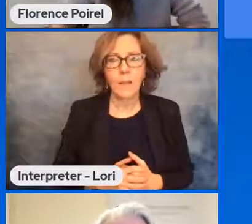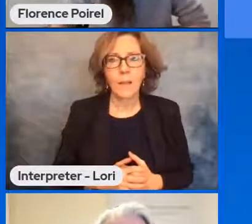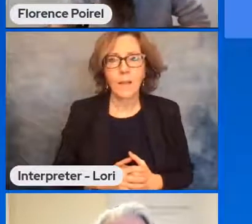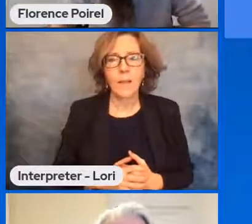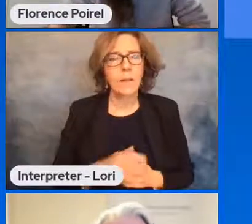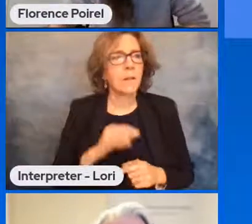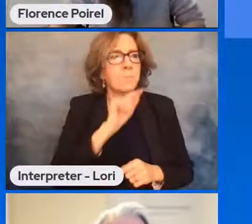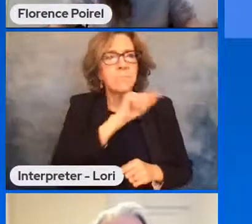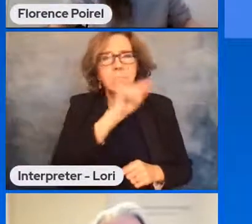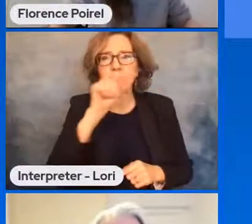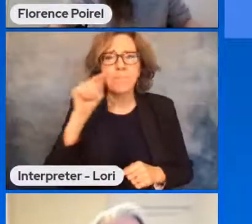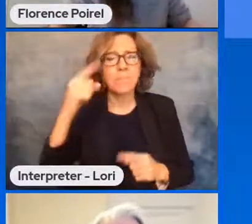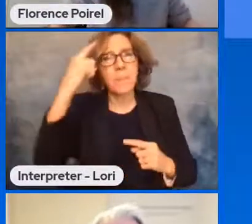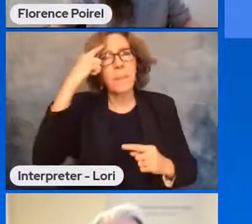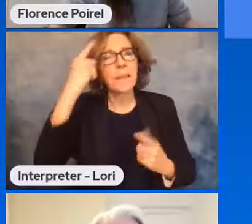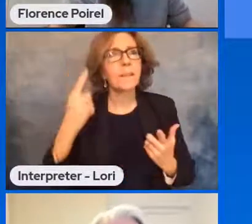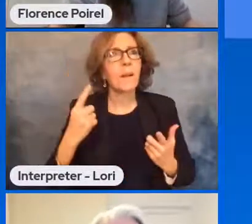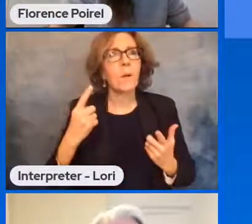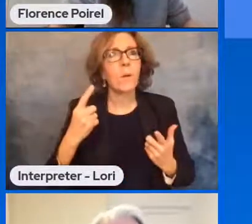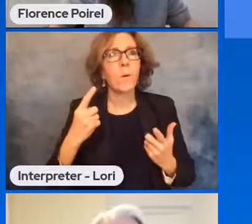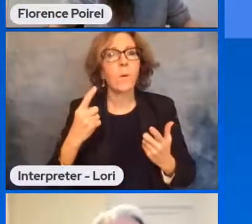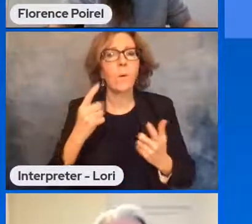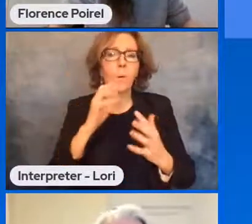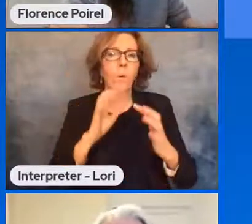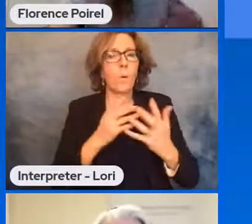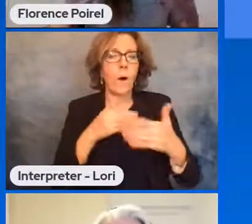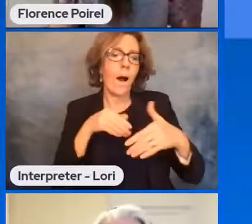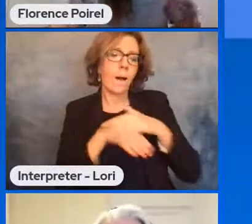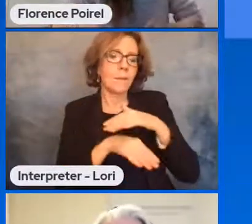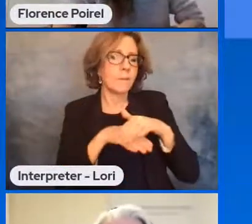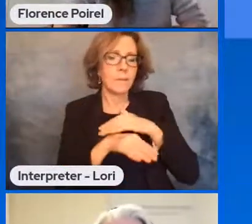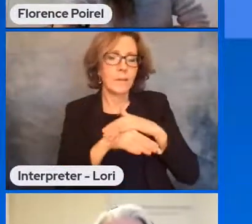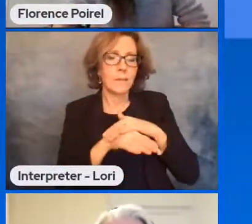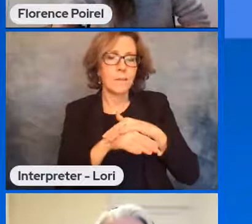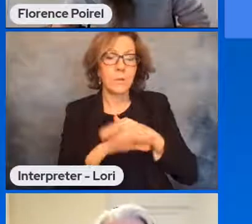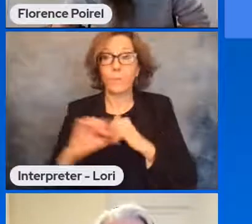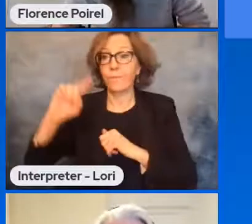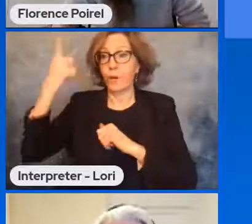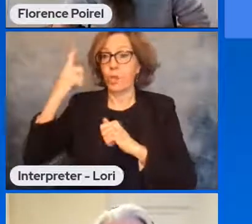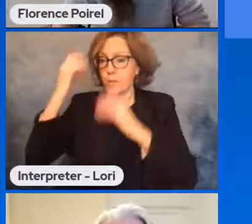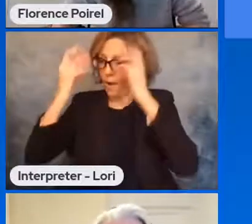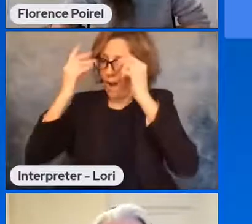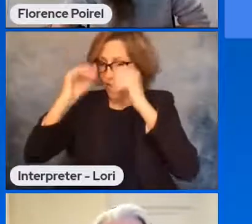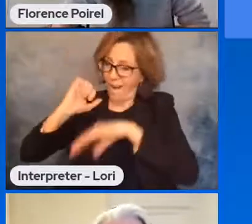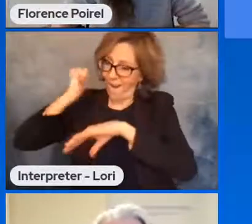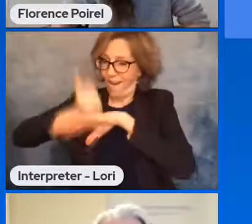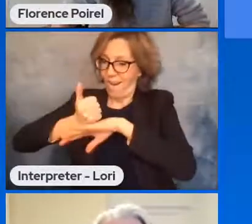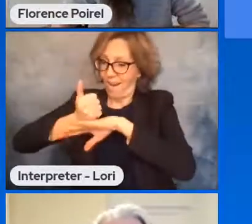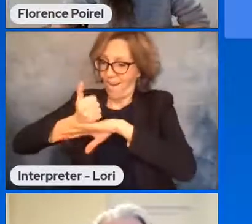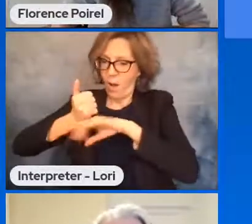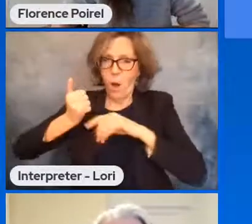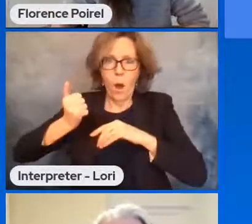as an afterthought when it should actually be by design from the beginning, right? So this is definitely something that we'll